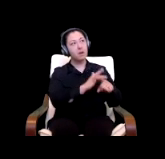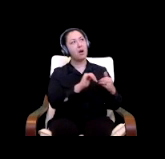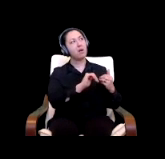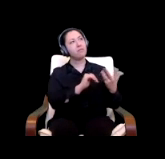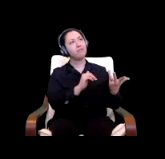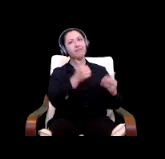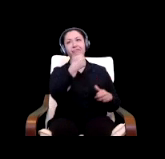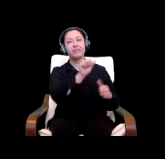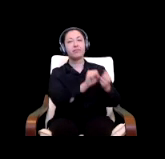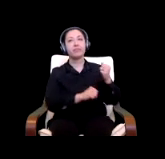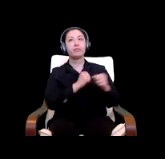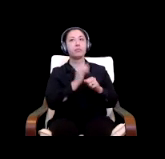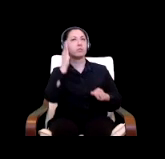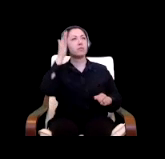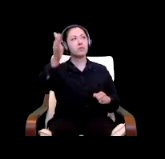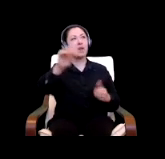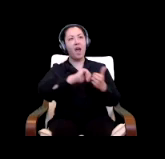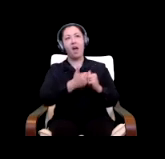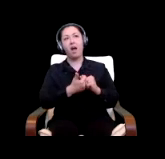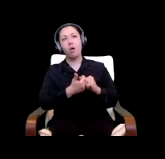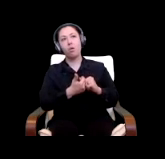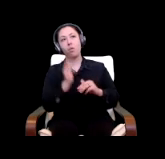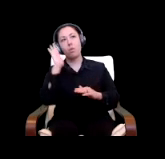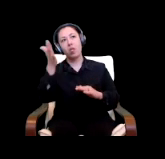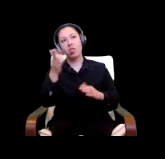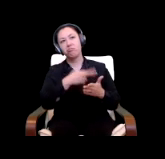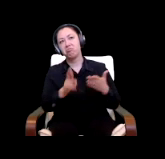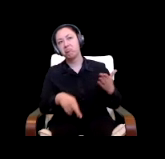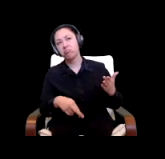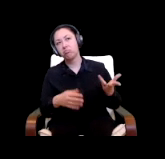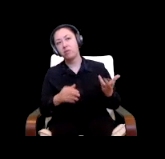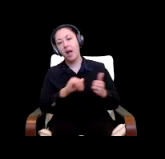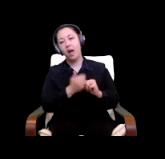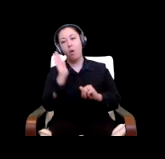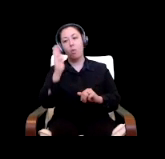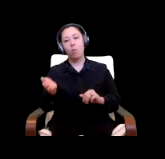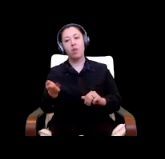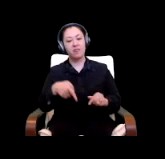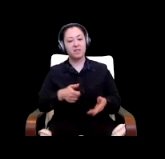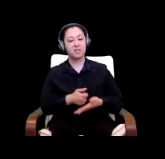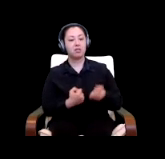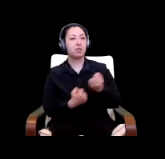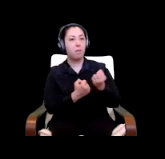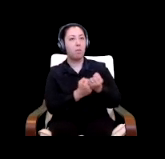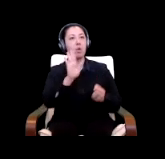the road and how will it build on later goals and needs?